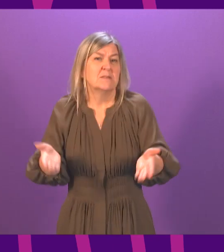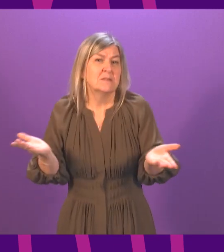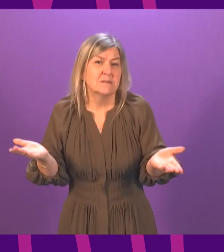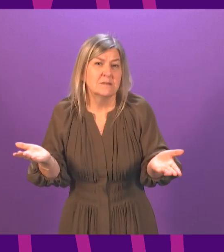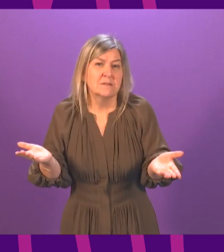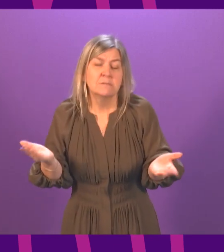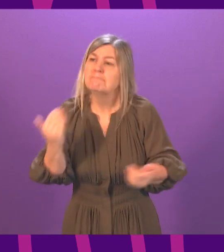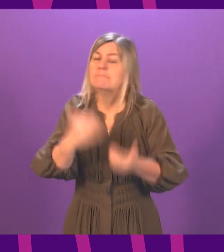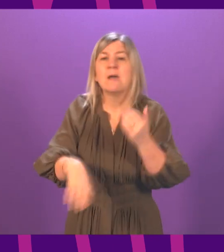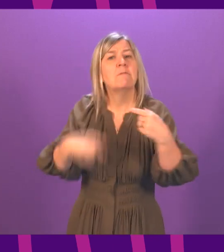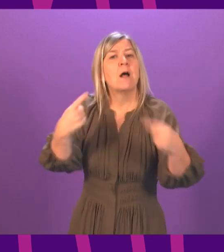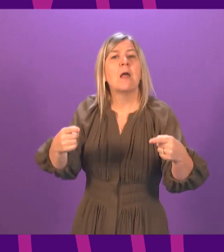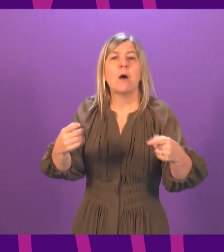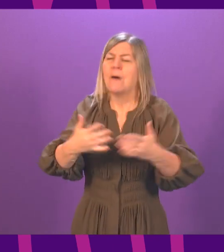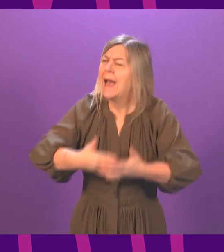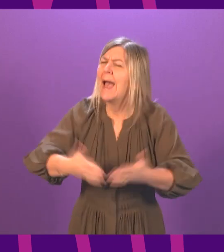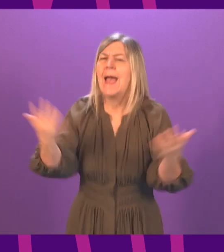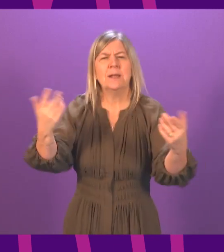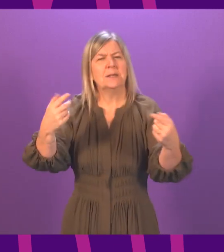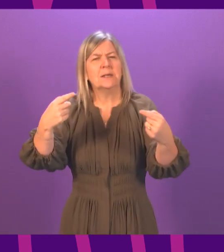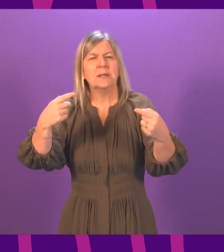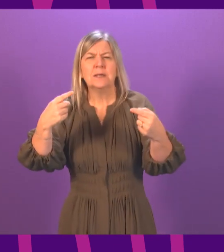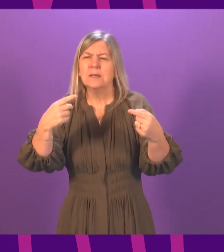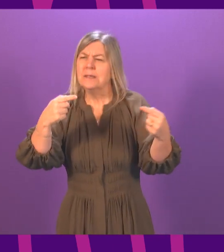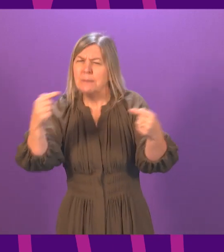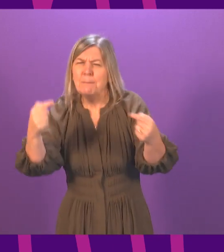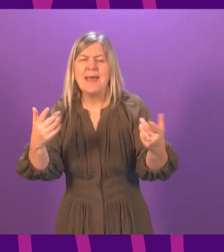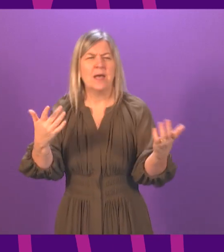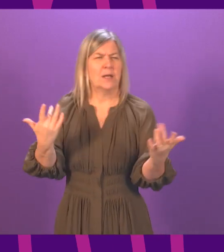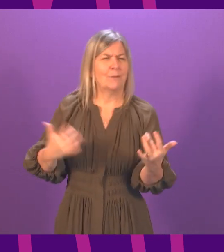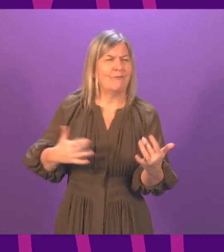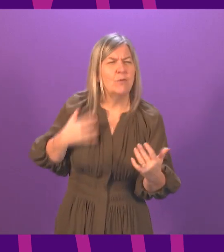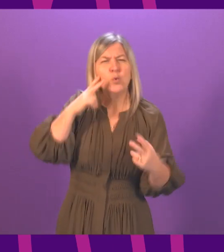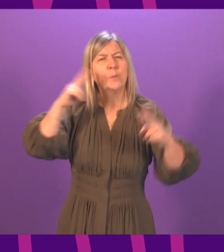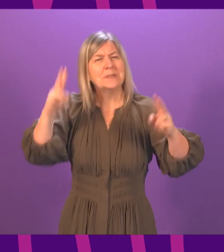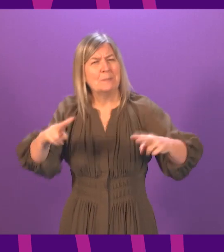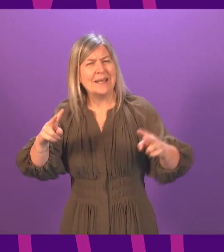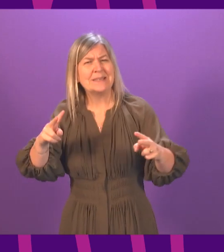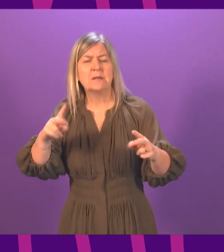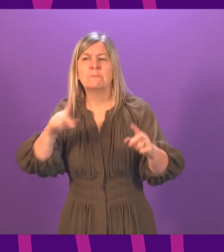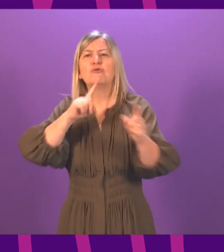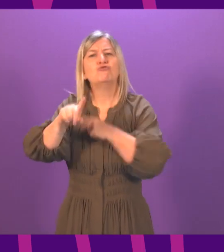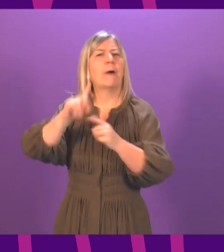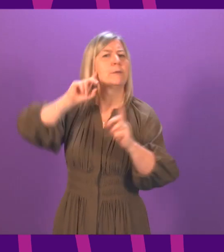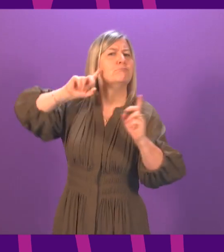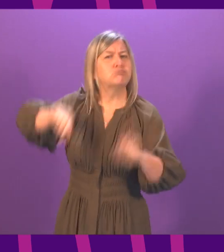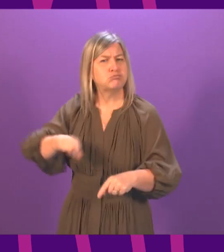any debate to become a cover for transphobia. Transphobia is wrong—it is as wrong as racism